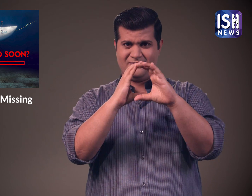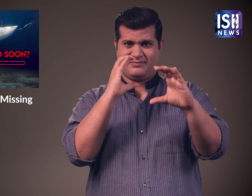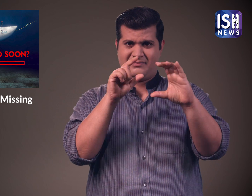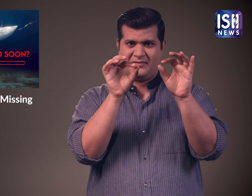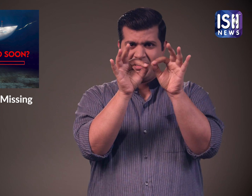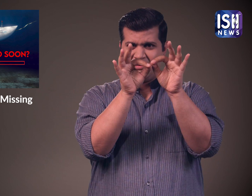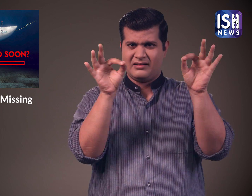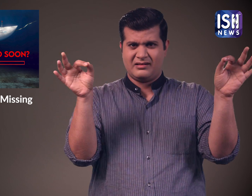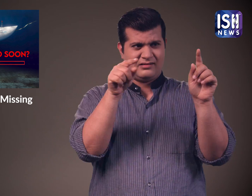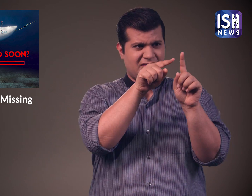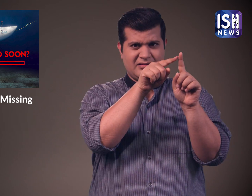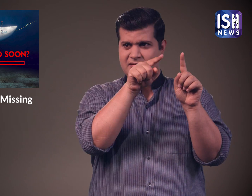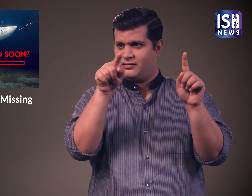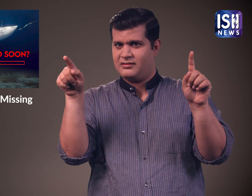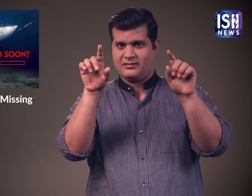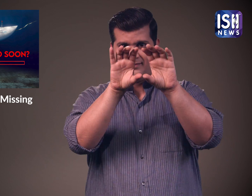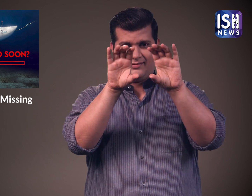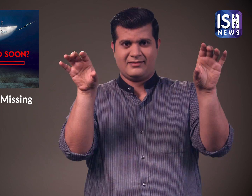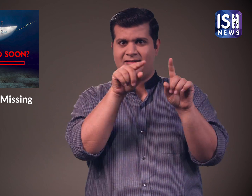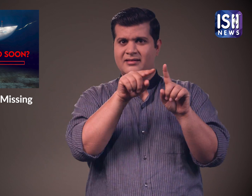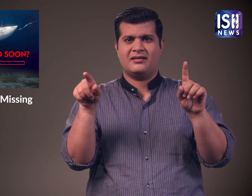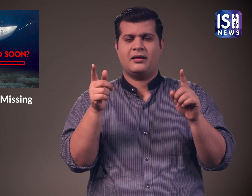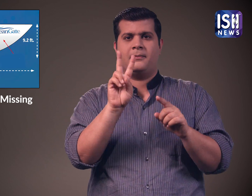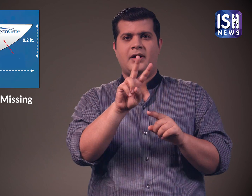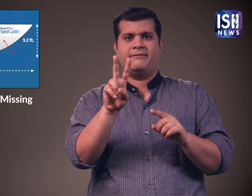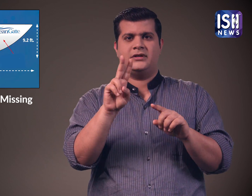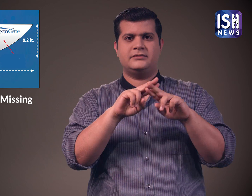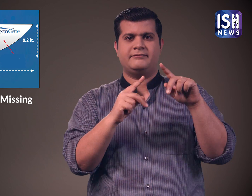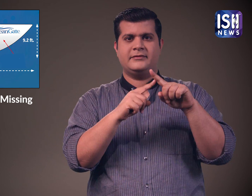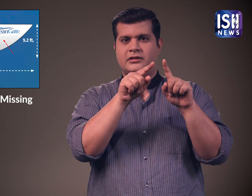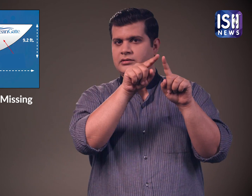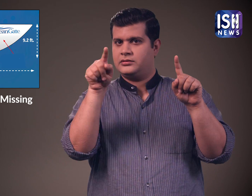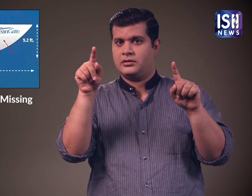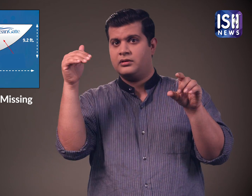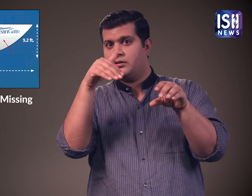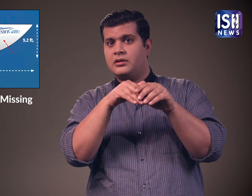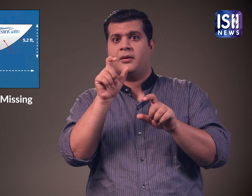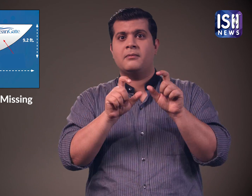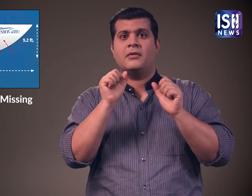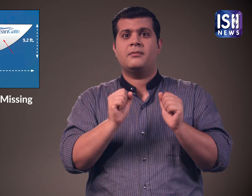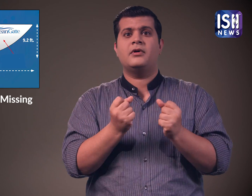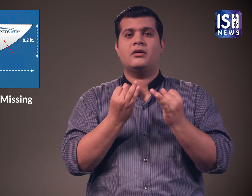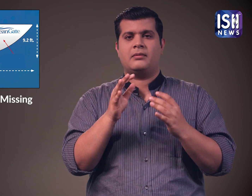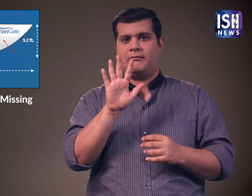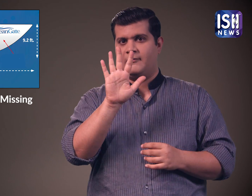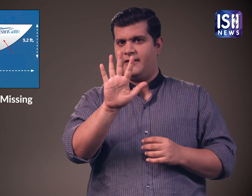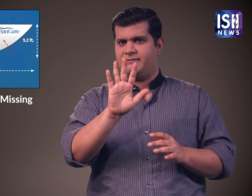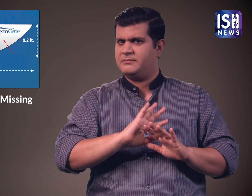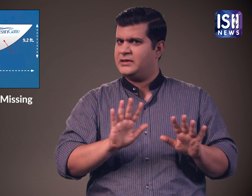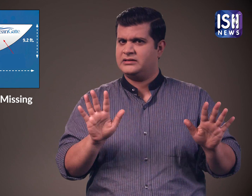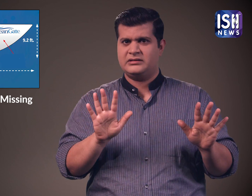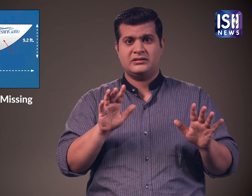It is 22 feet in length and fits only 5 people.